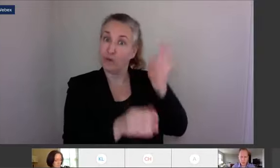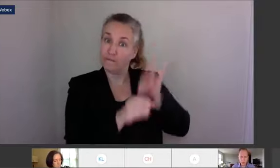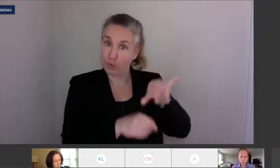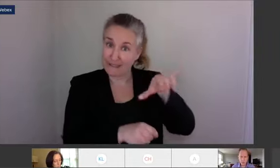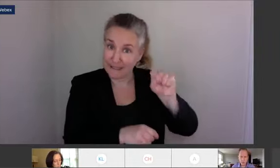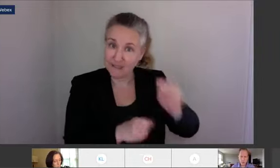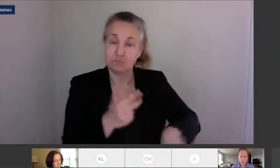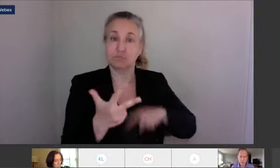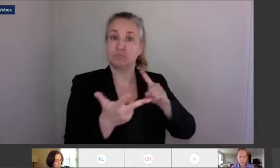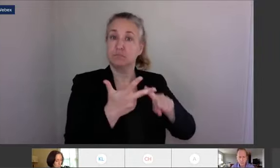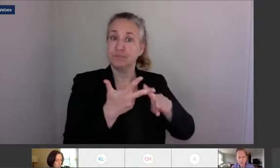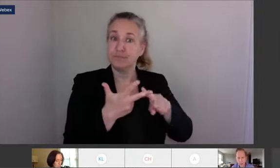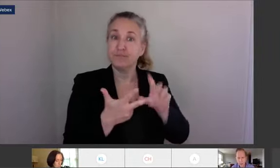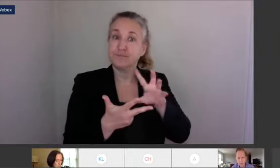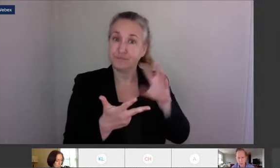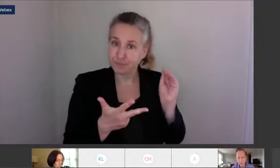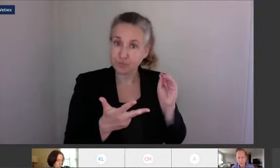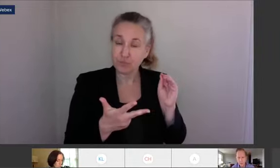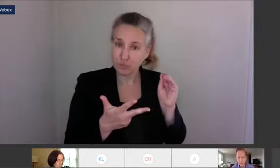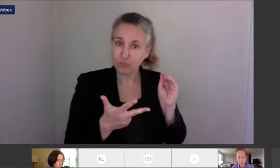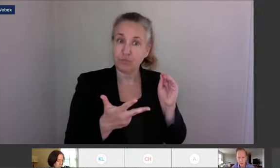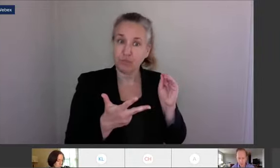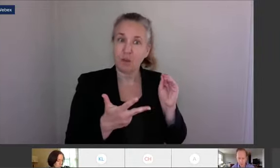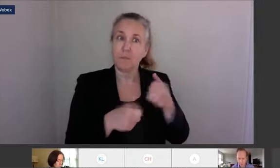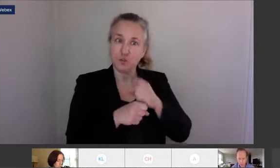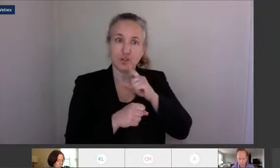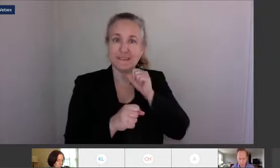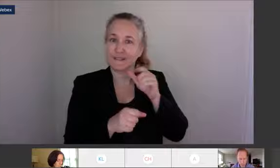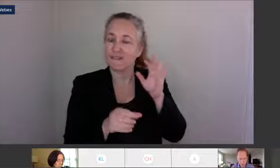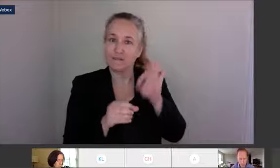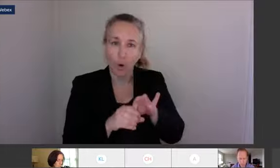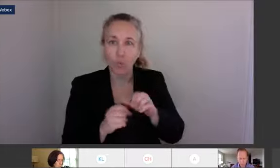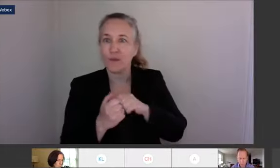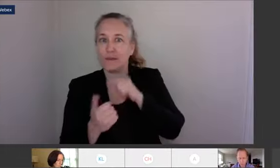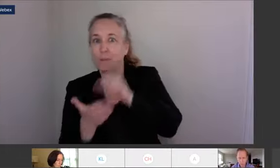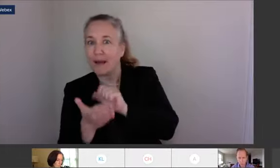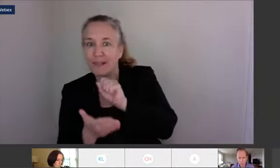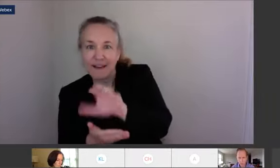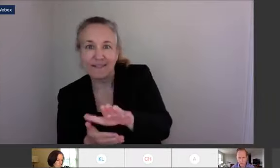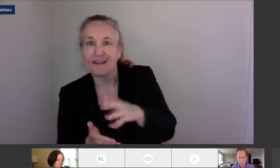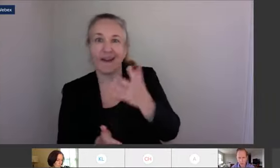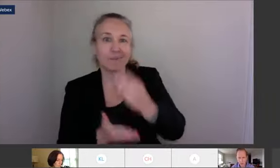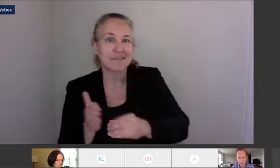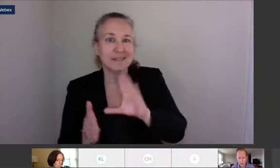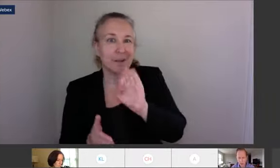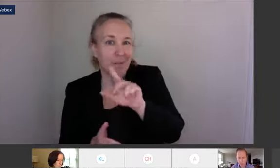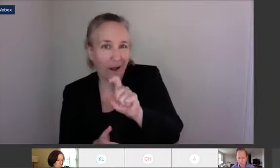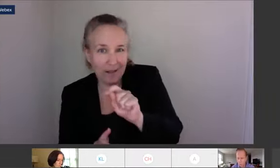a mail-in or absentee ballot so we have a team of folks working on that I will